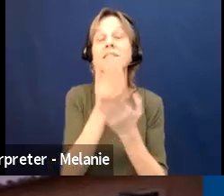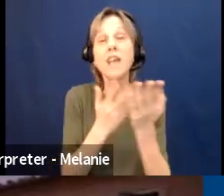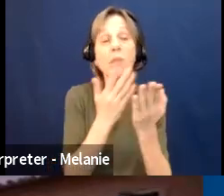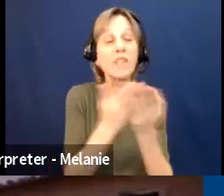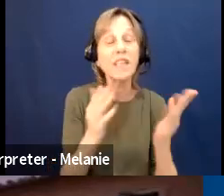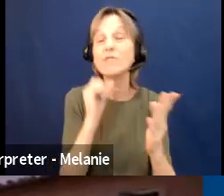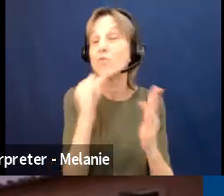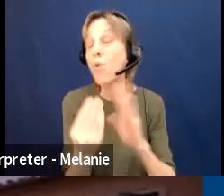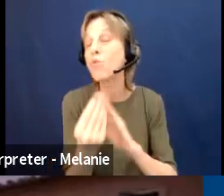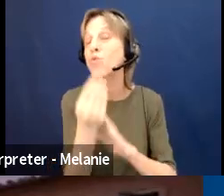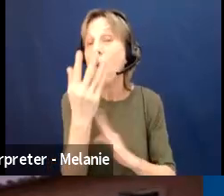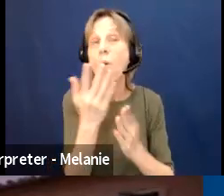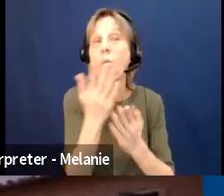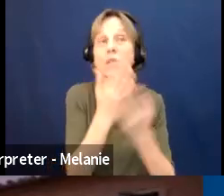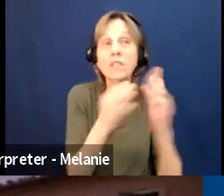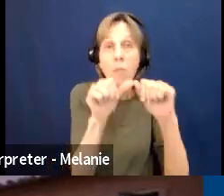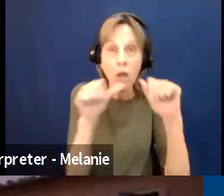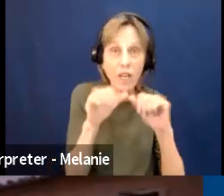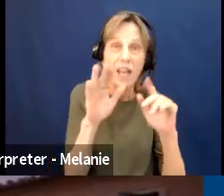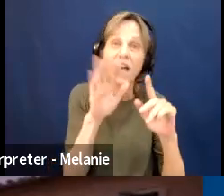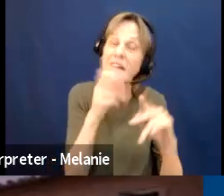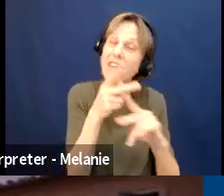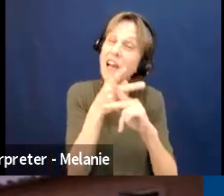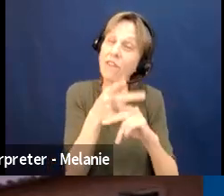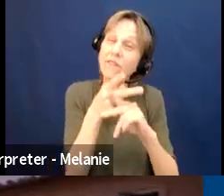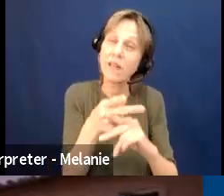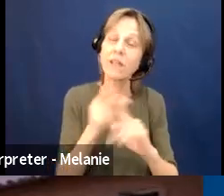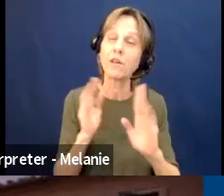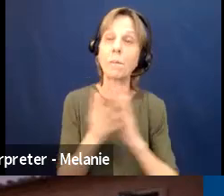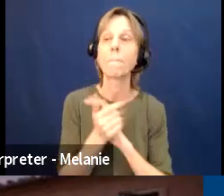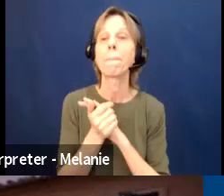choosing for species on that you know once you've gotten through a lot of this stuff you know you